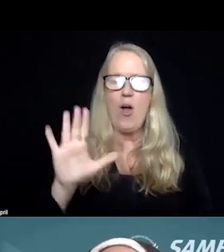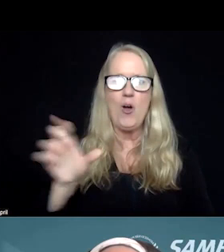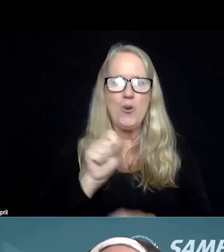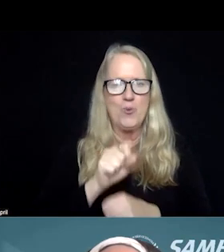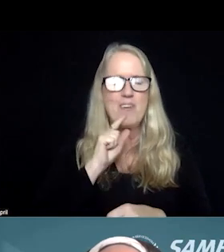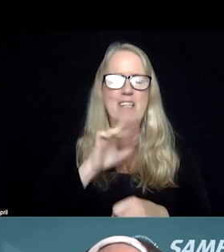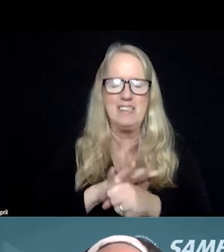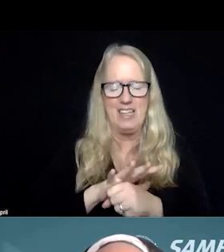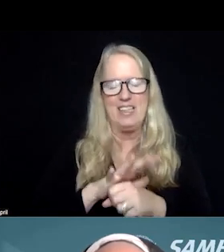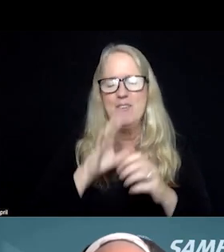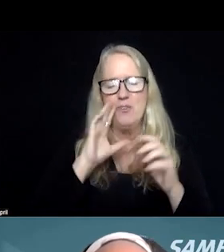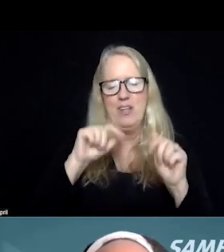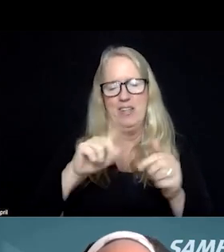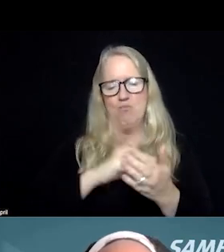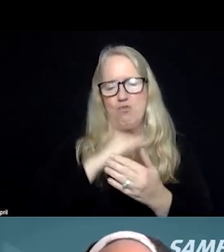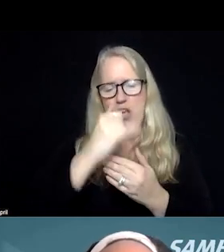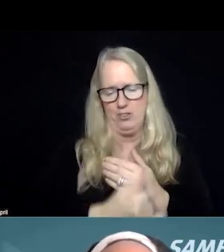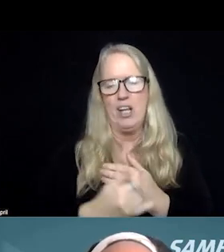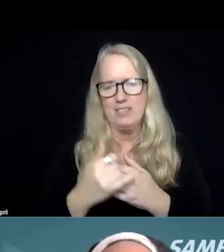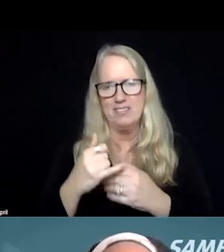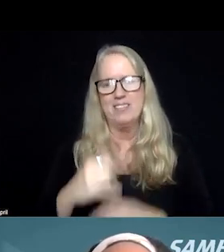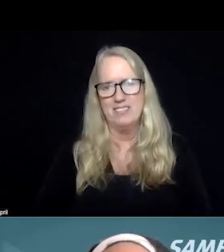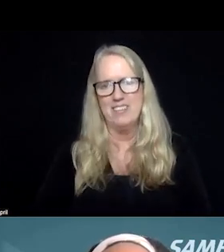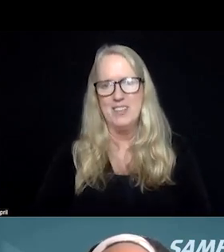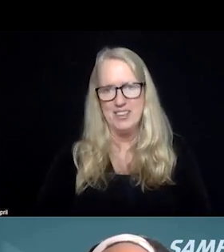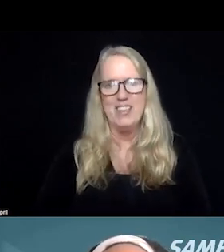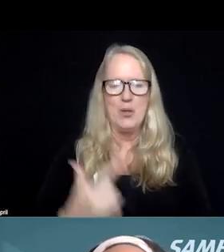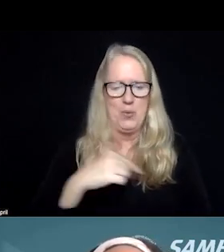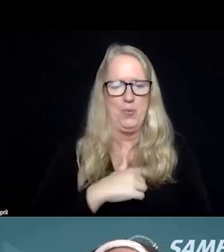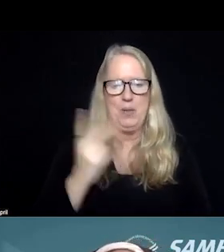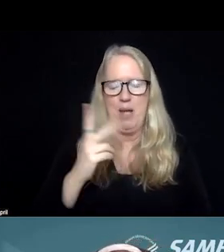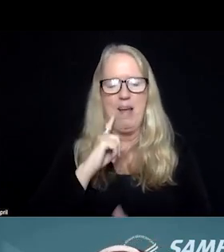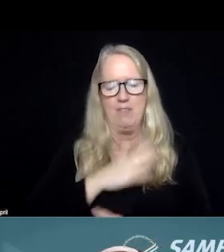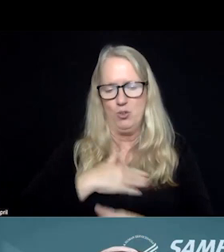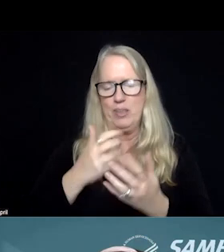TO THIS PROJECT AND WE HAVE ENJOYED IT SO MUCH..